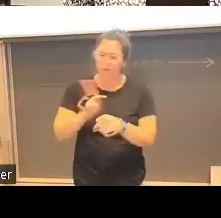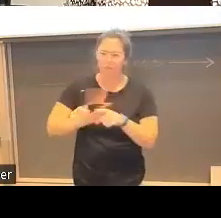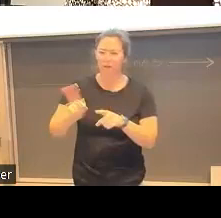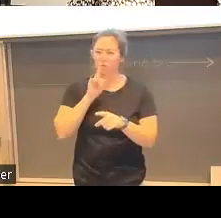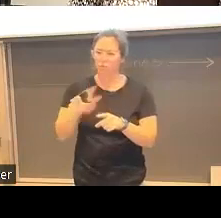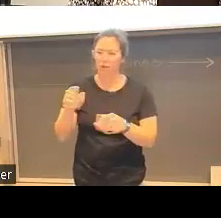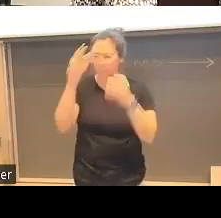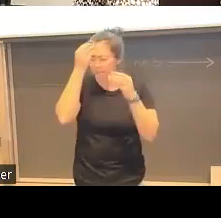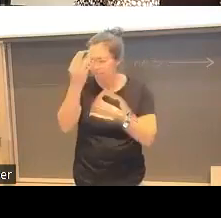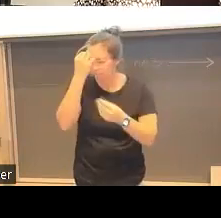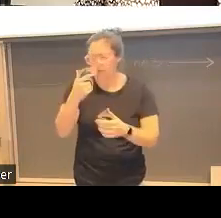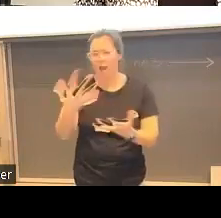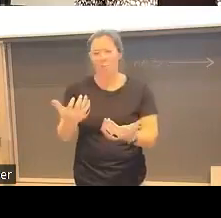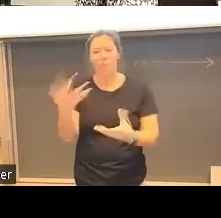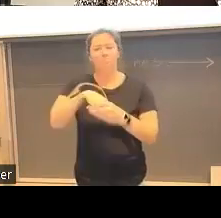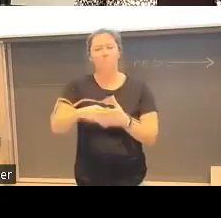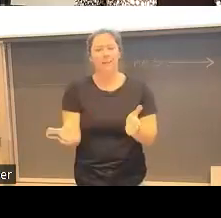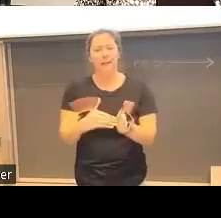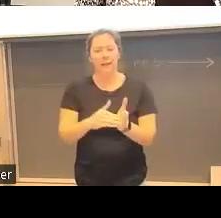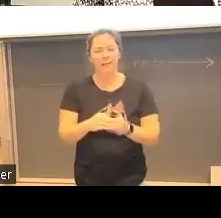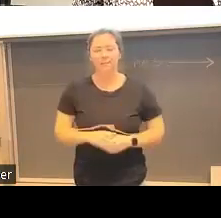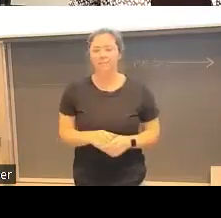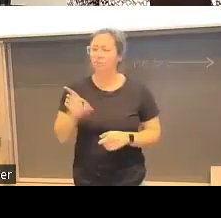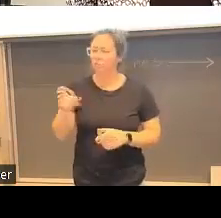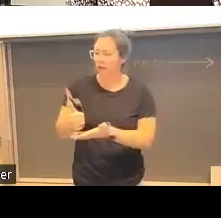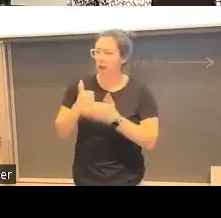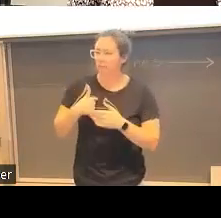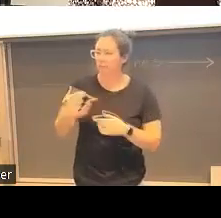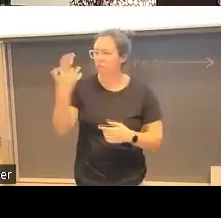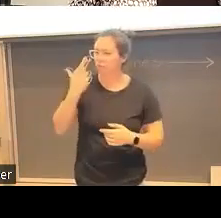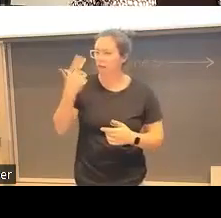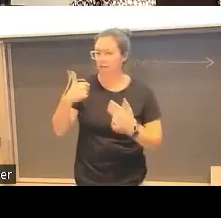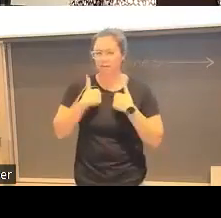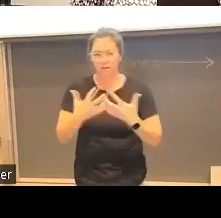I'd like to do this again she made me realize that I did a lot of teaching but did not always